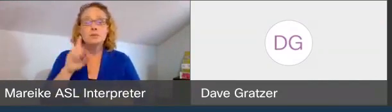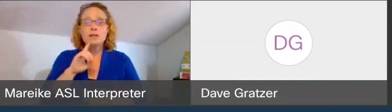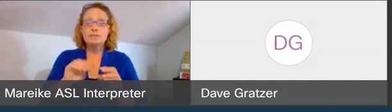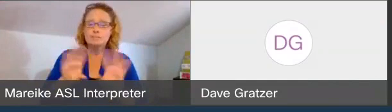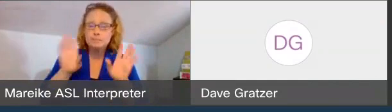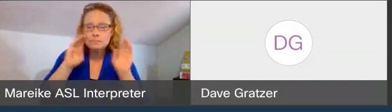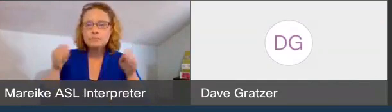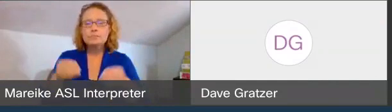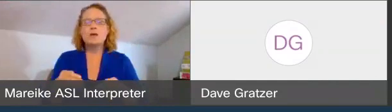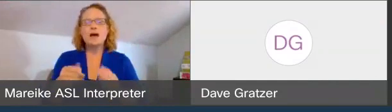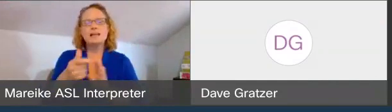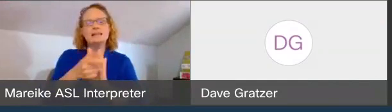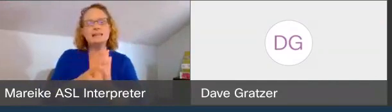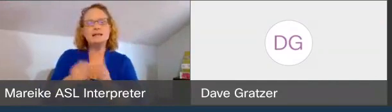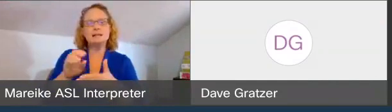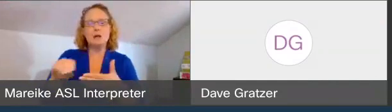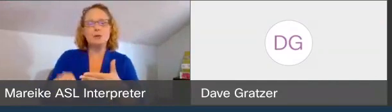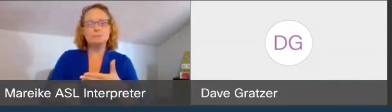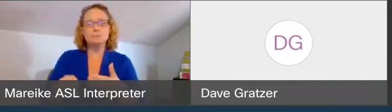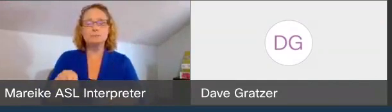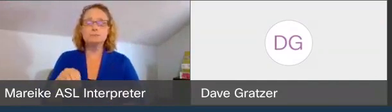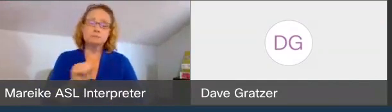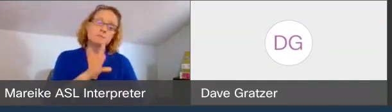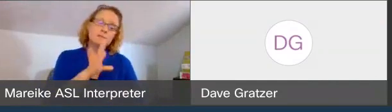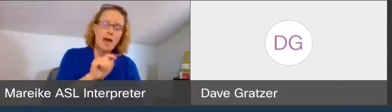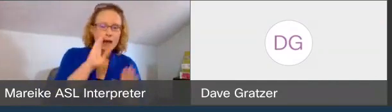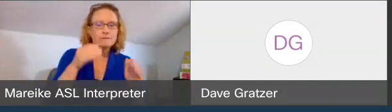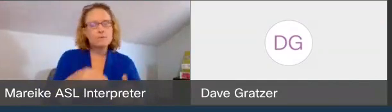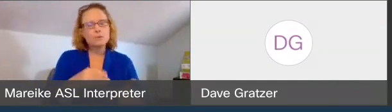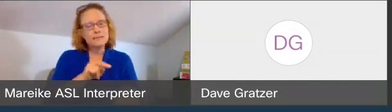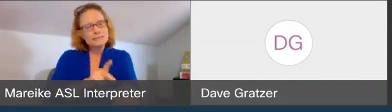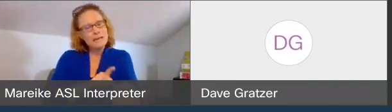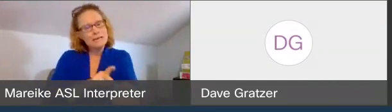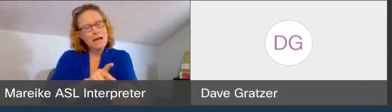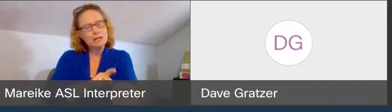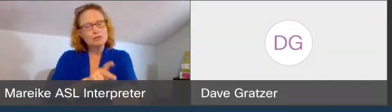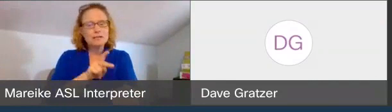on legal outcomes. So ACT as of course is gonna be focused on psychiatric, psycho social outcomes.